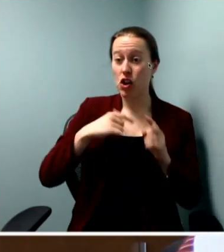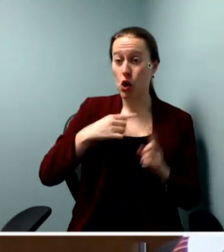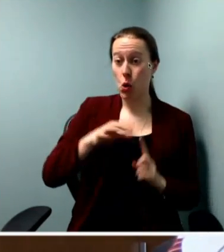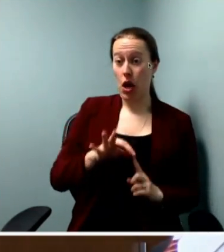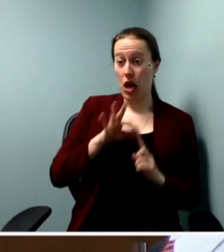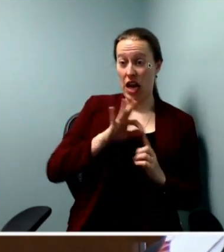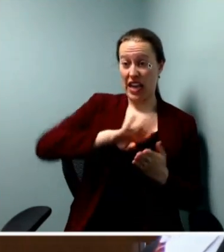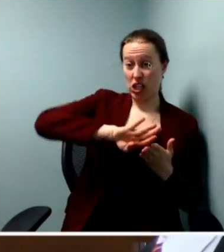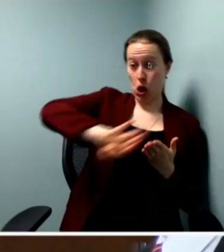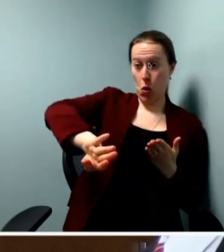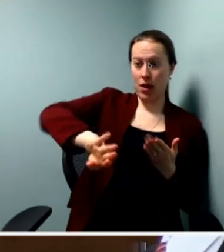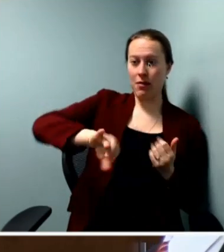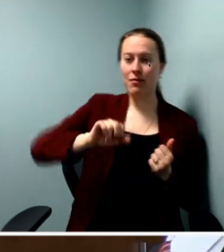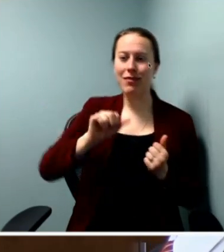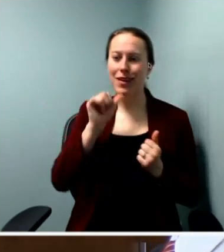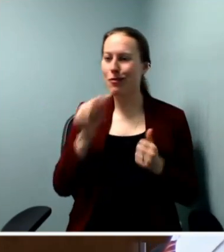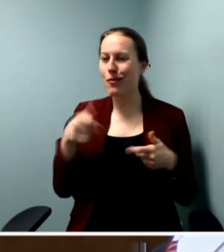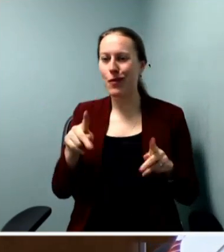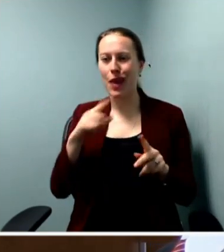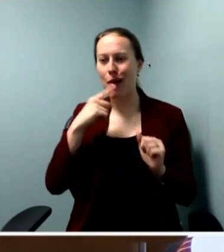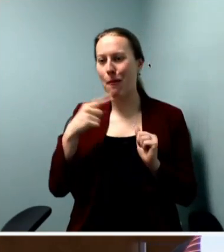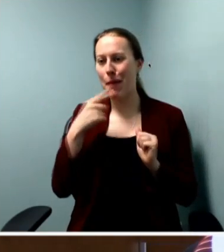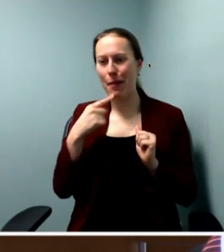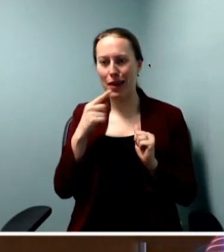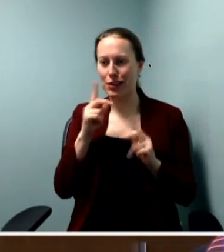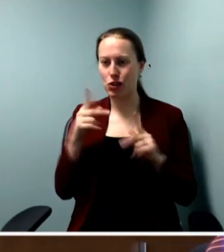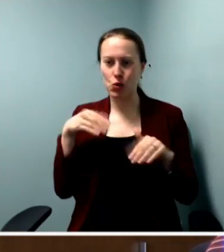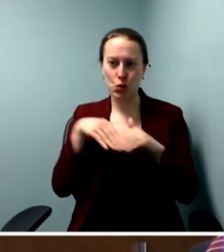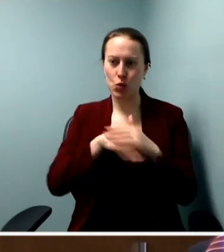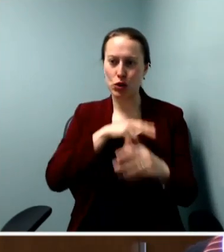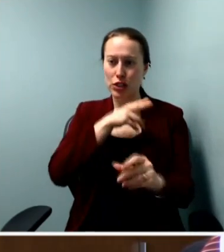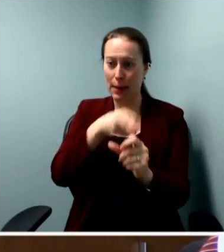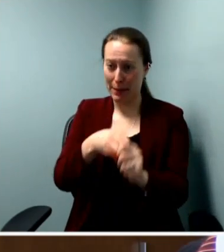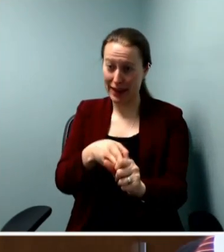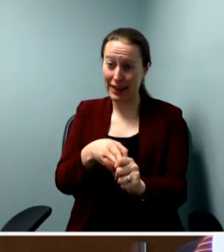So, I think my advocacy is around these issues.